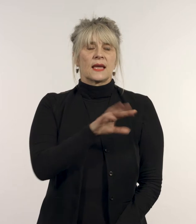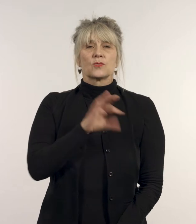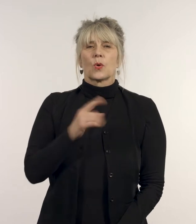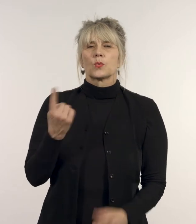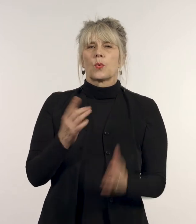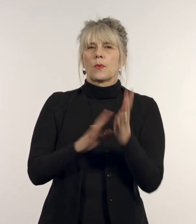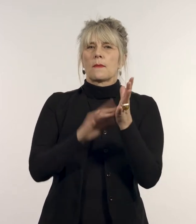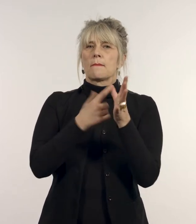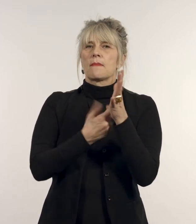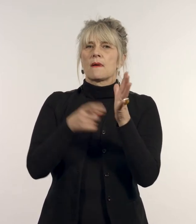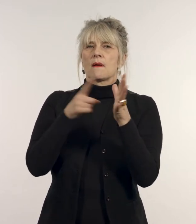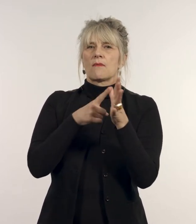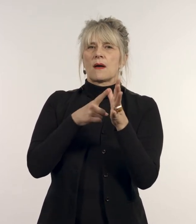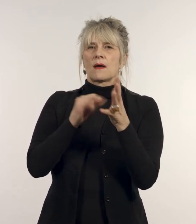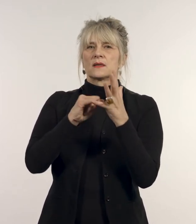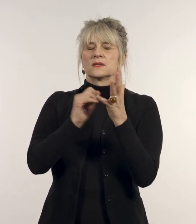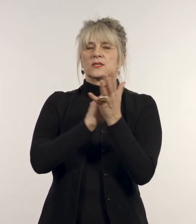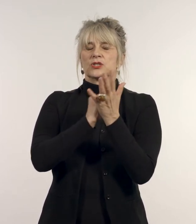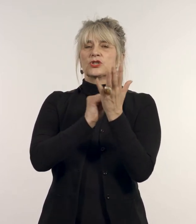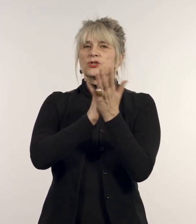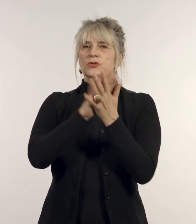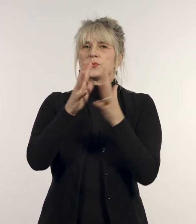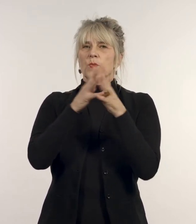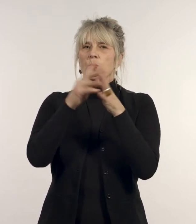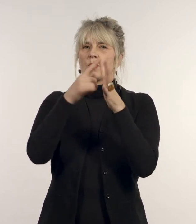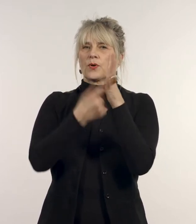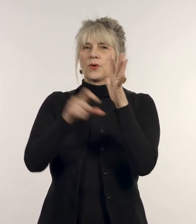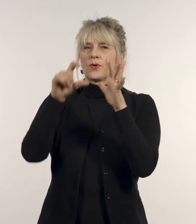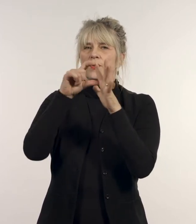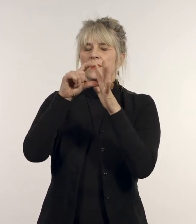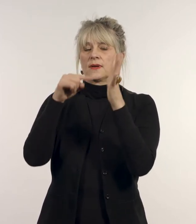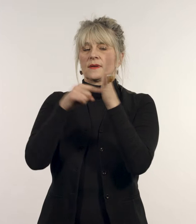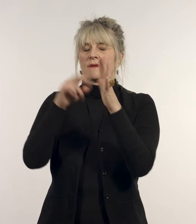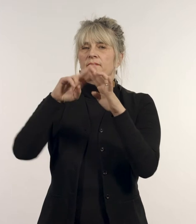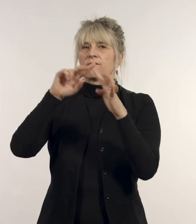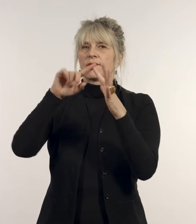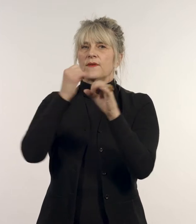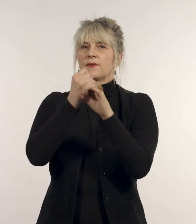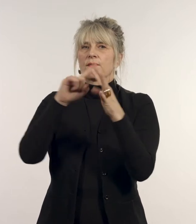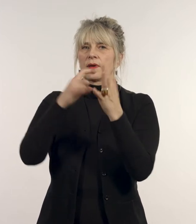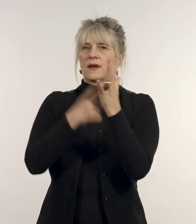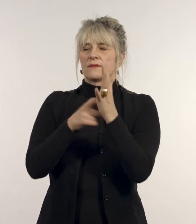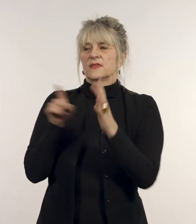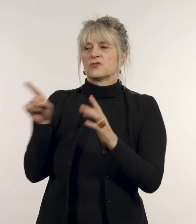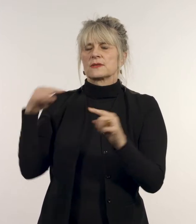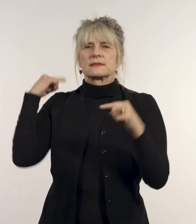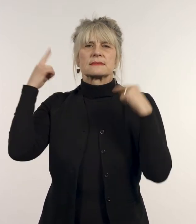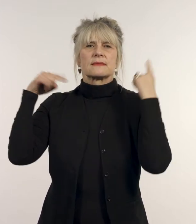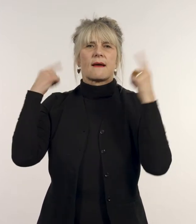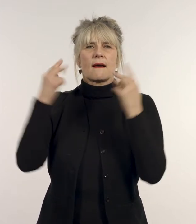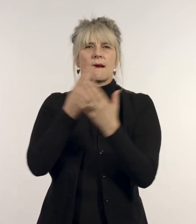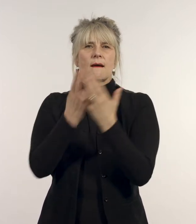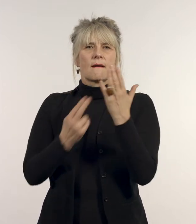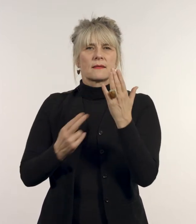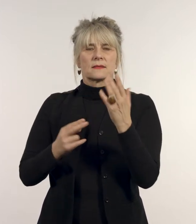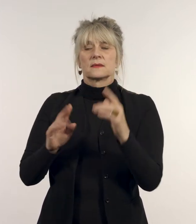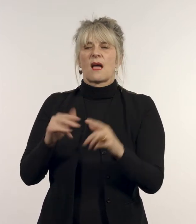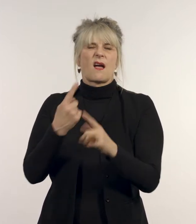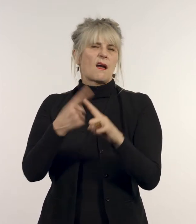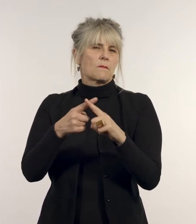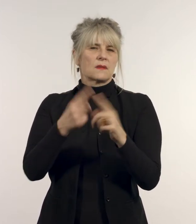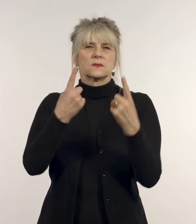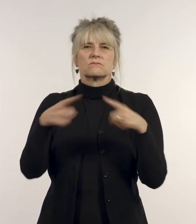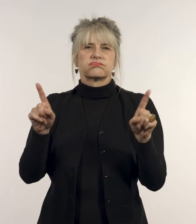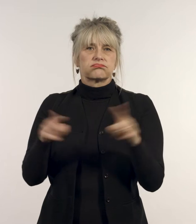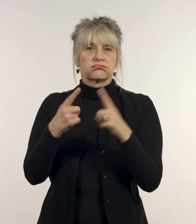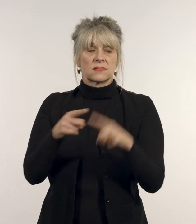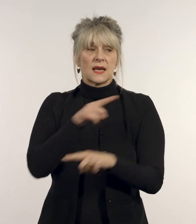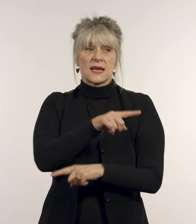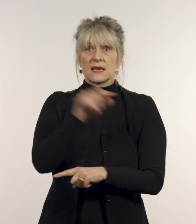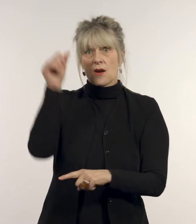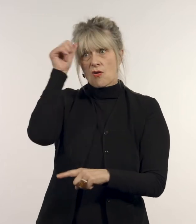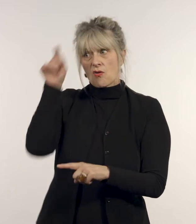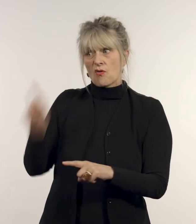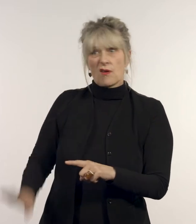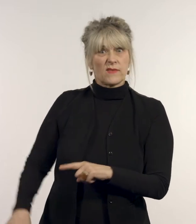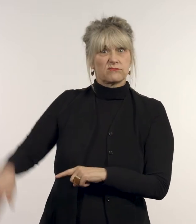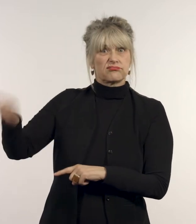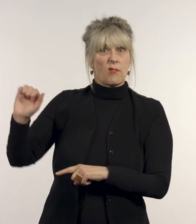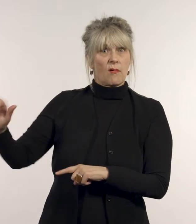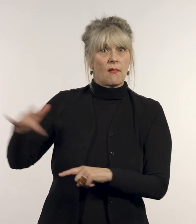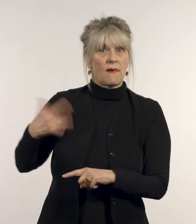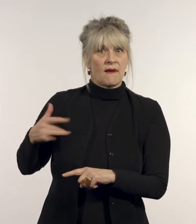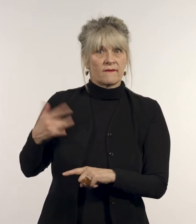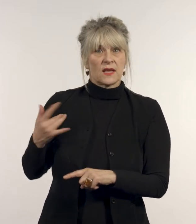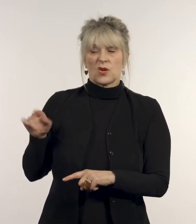Tom Carment has known his subject – sound artist and composer Mara Schwerdtfeger – for most of her life.